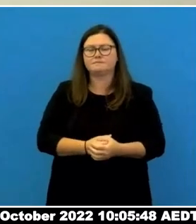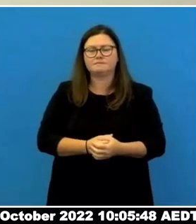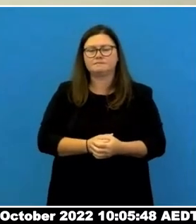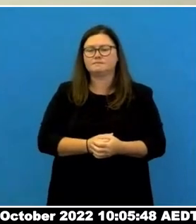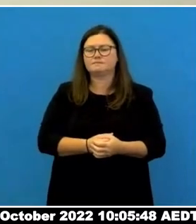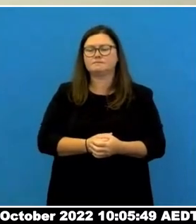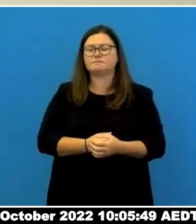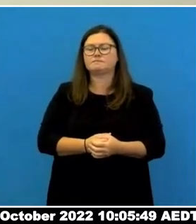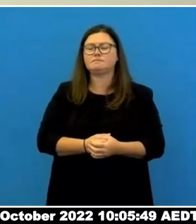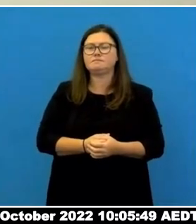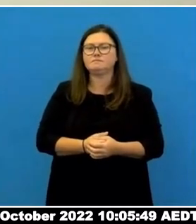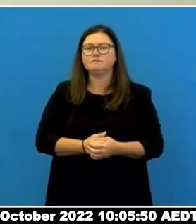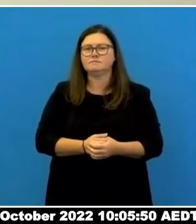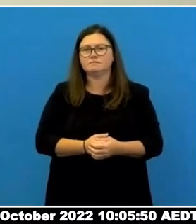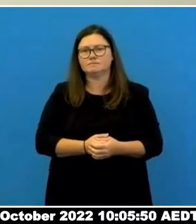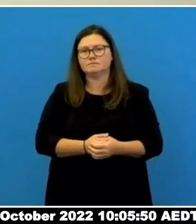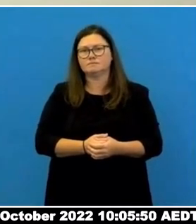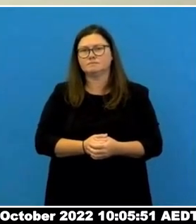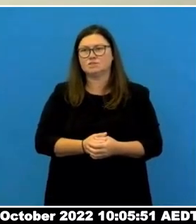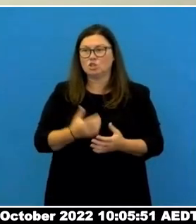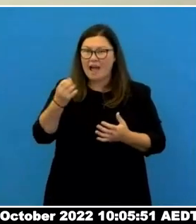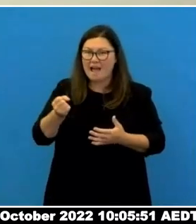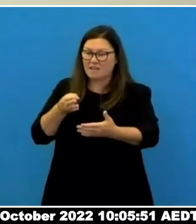operating at a structural level where interlocking